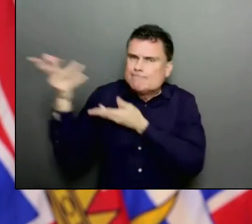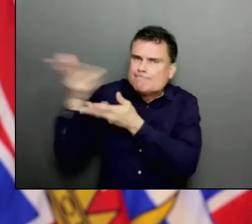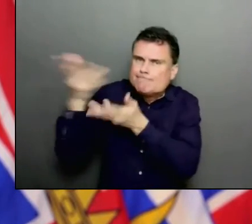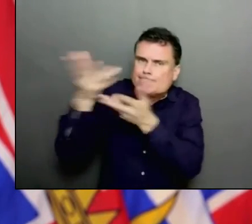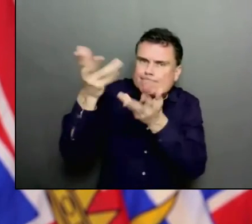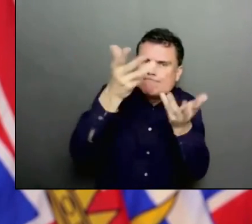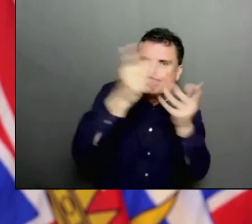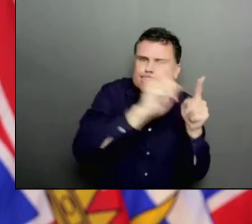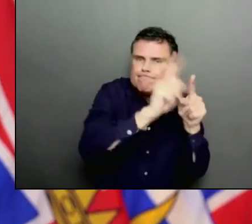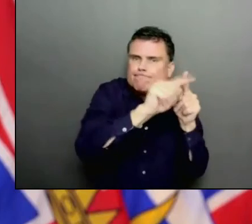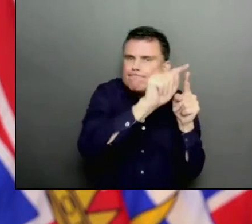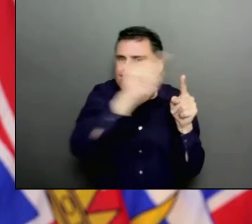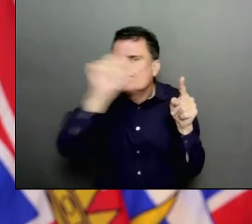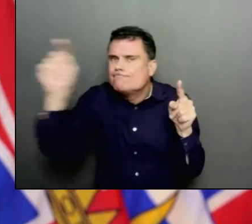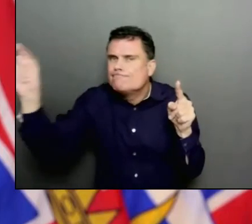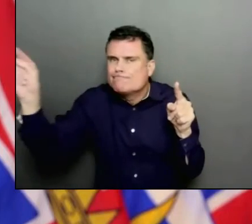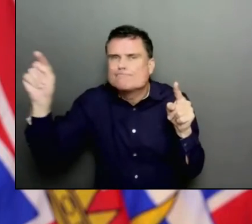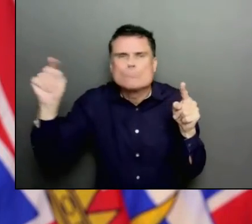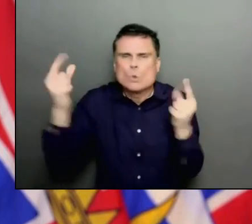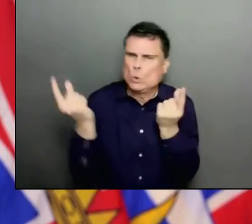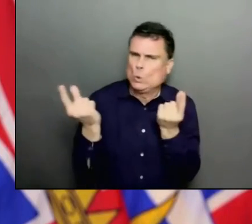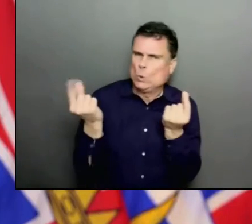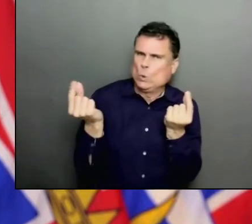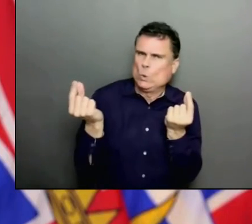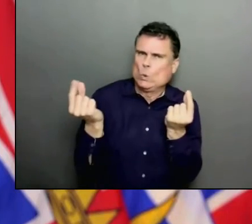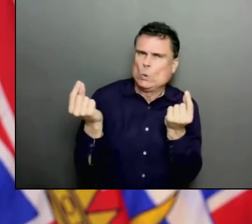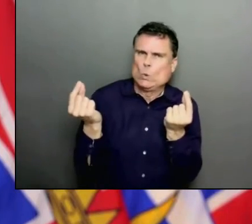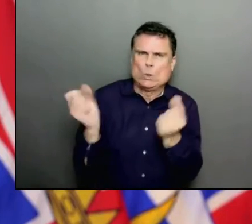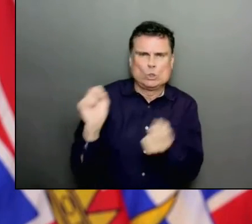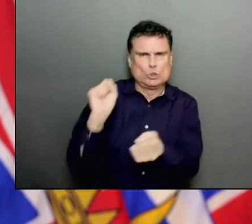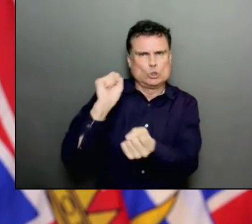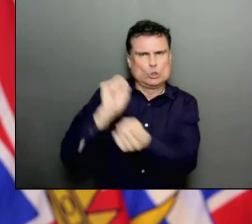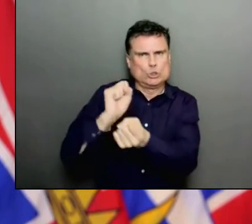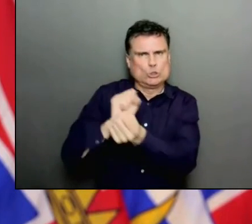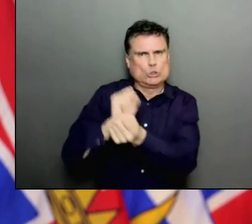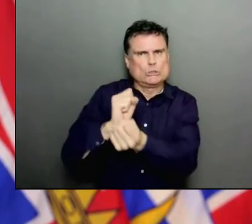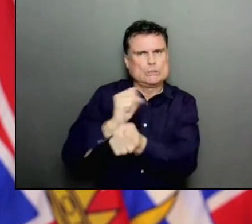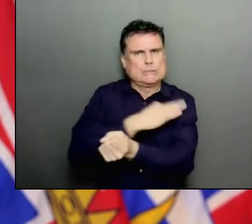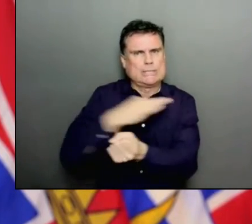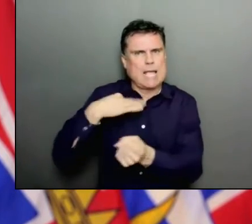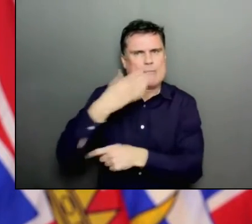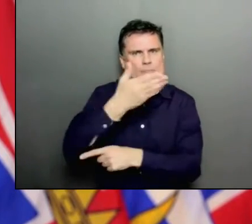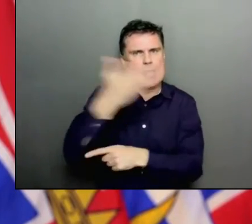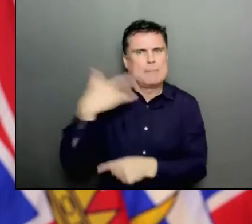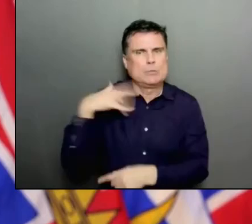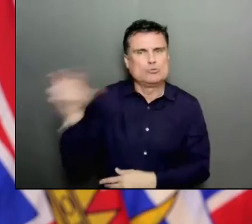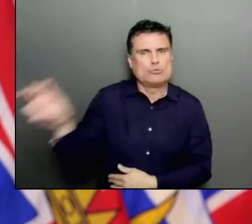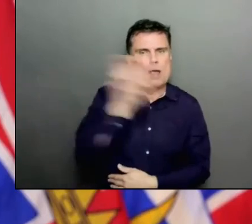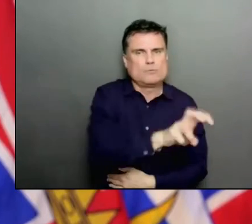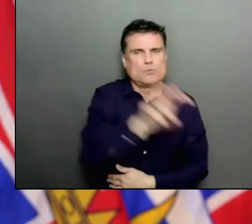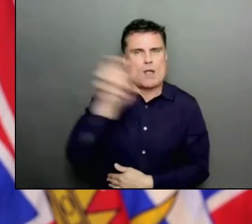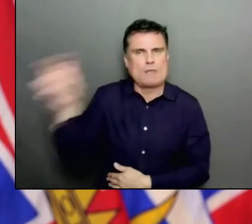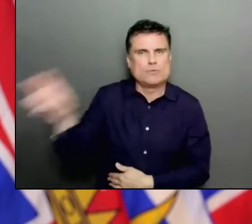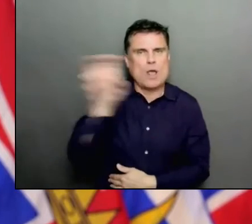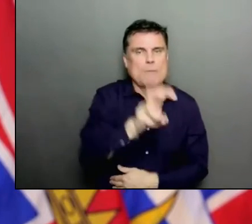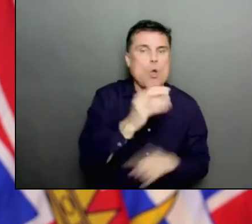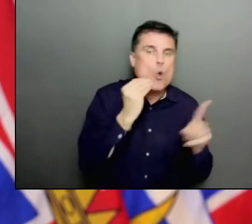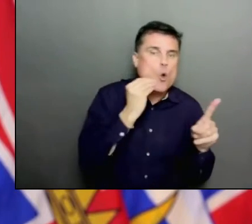As of today, I will be putting in a new order in place for industrial work camps in BC.